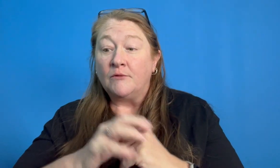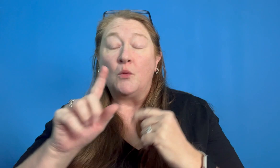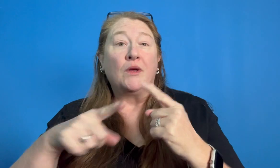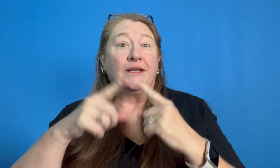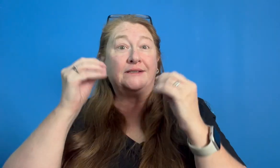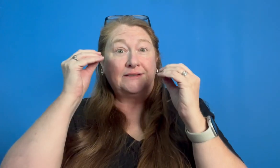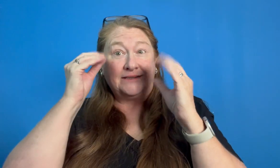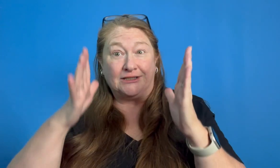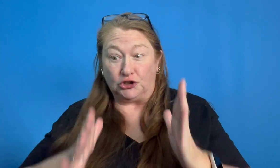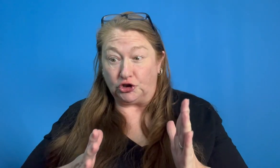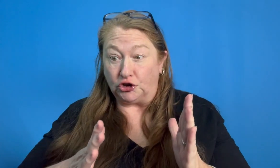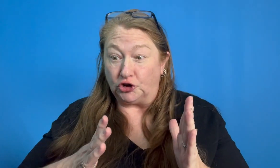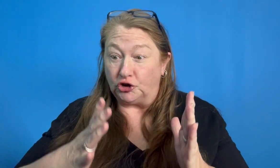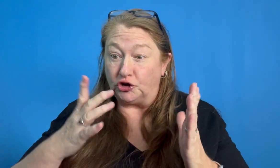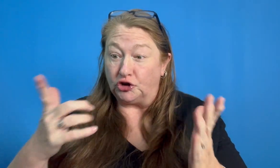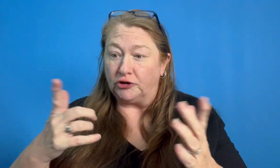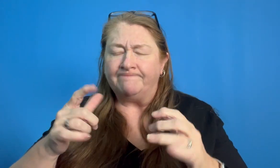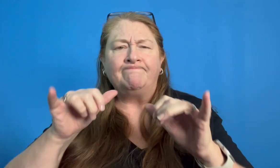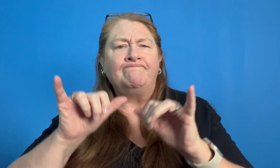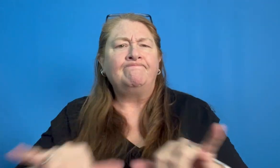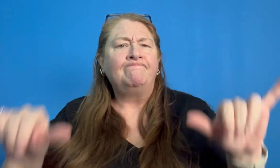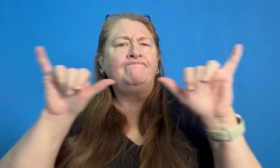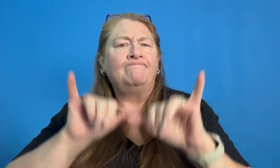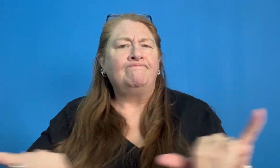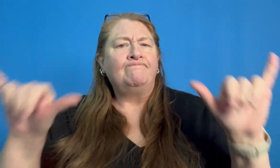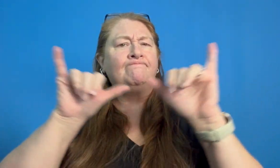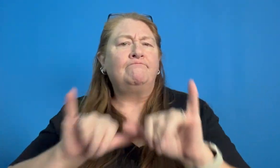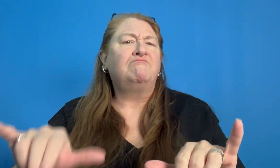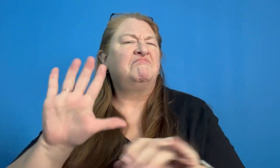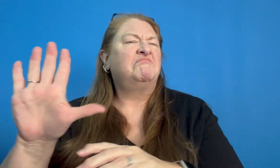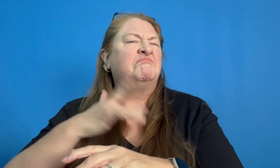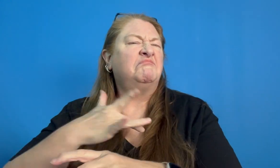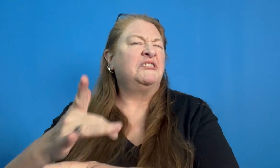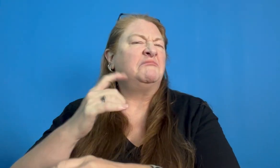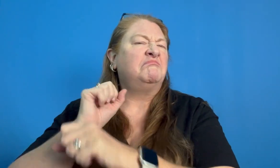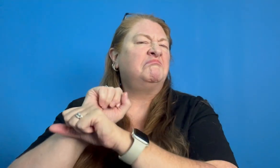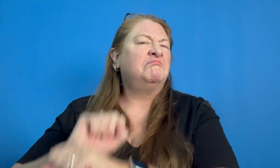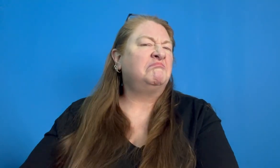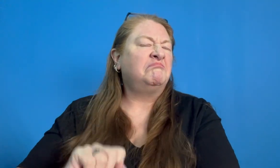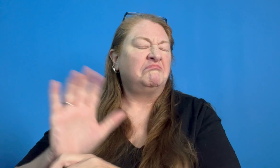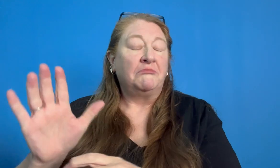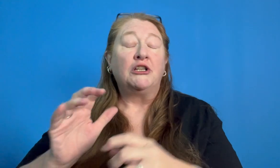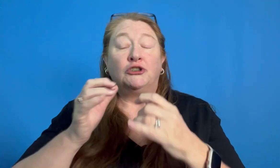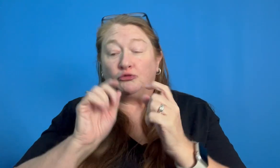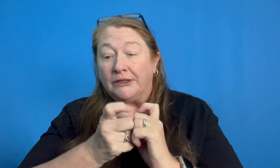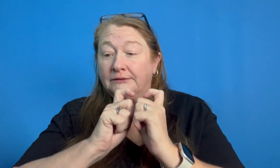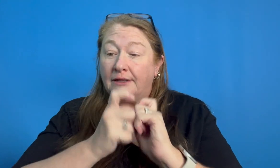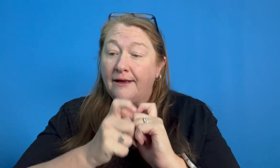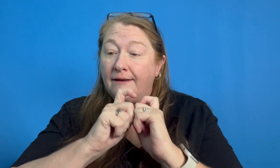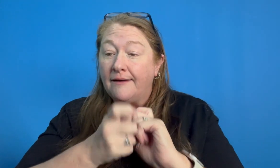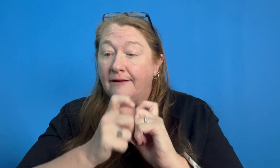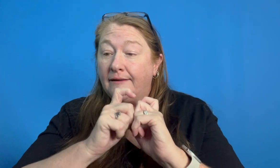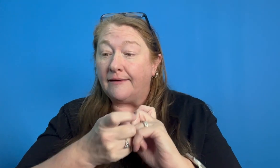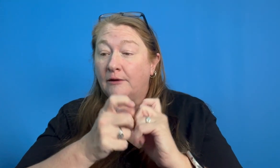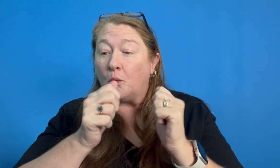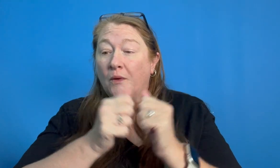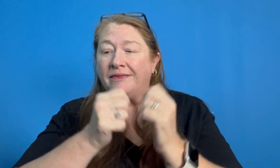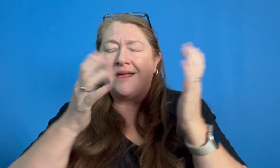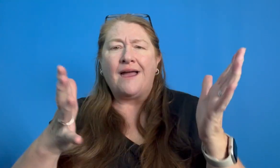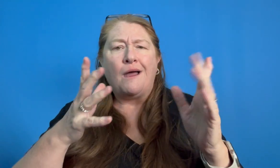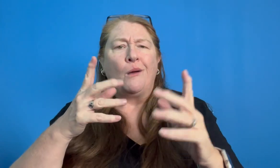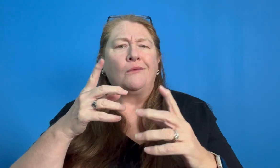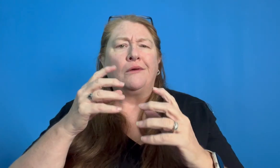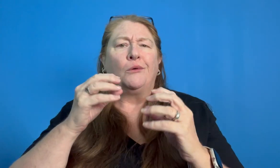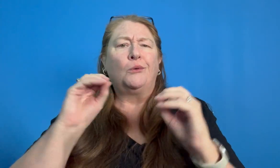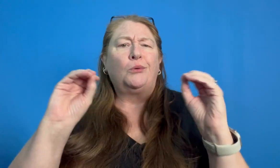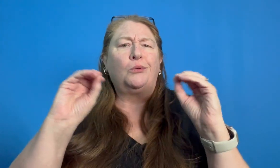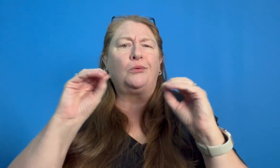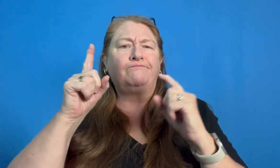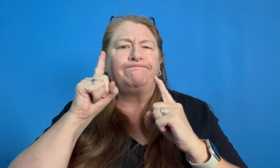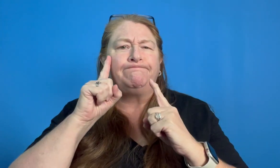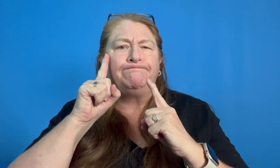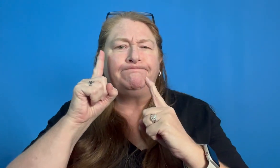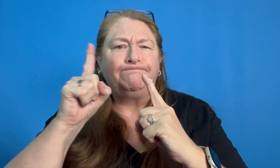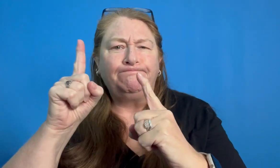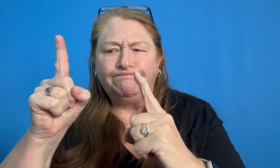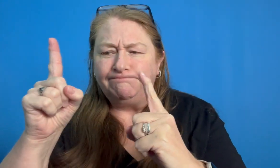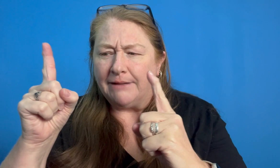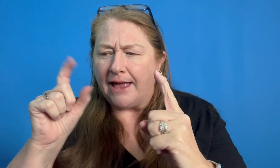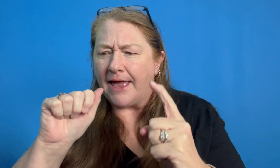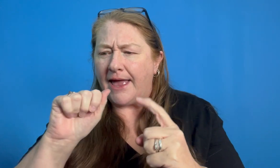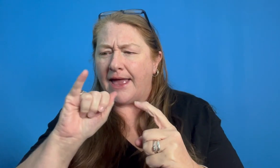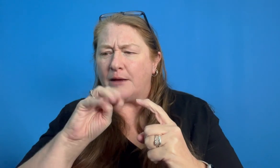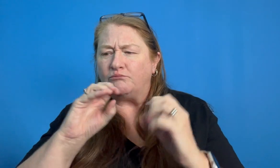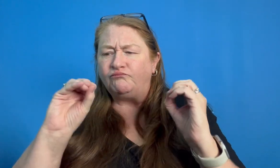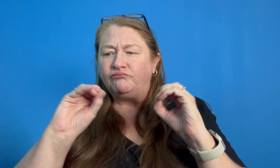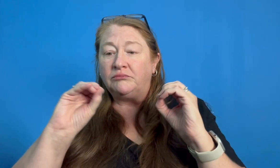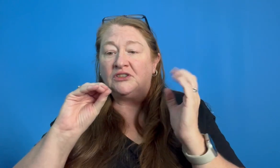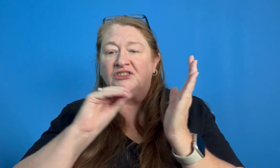When teachers routinely translate without a speciﬁc aim,